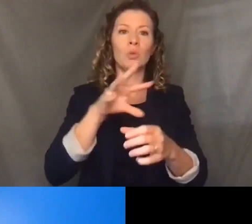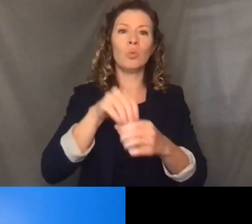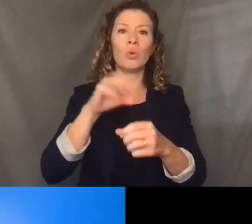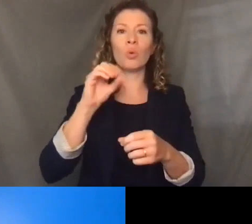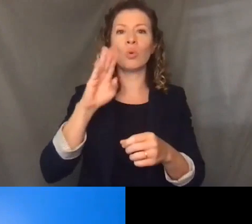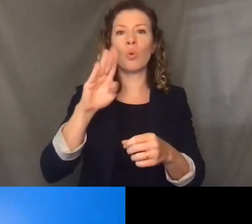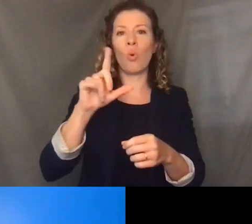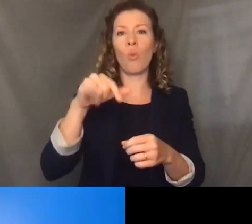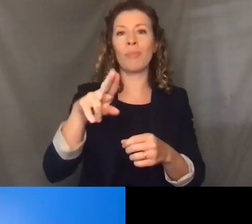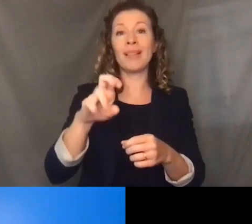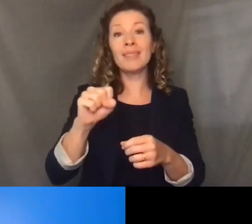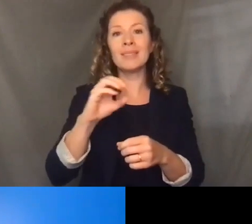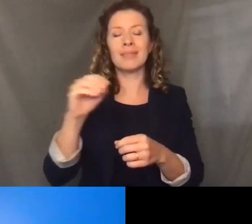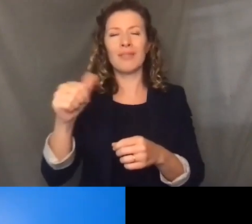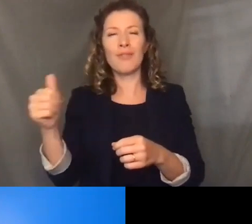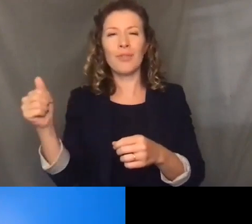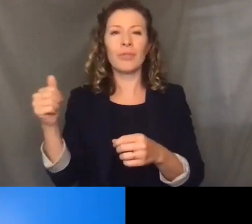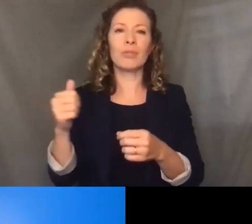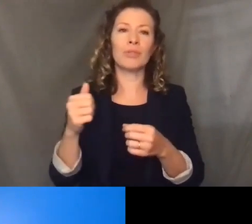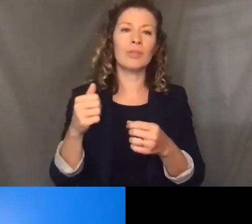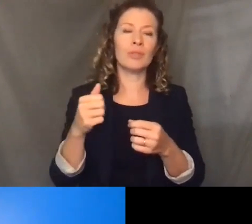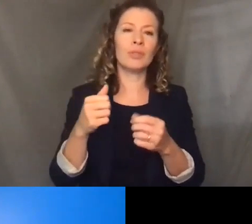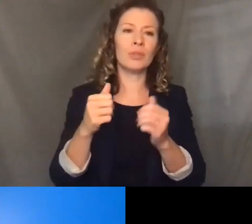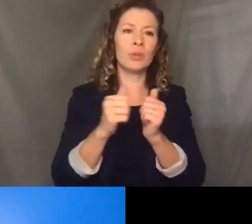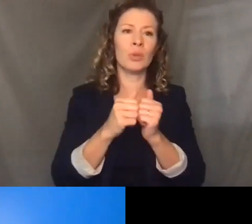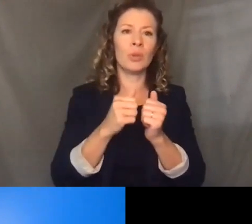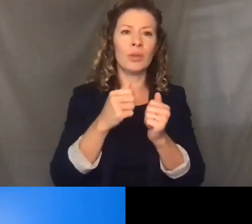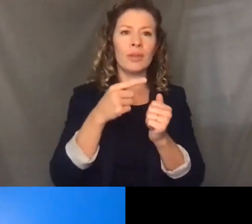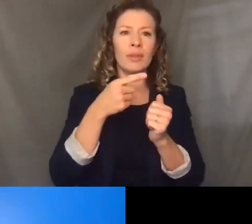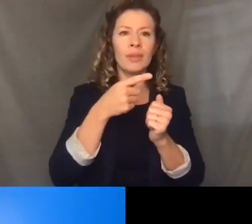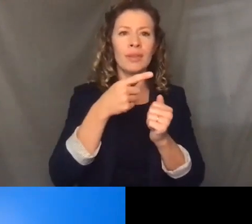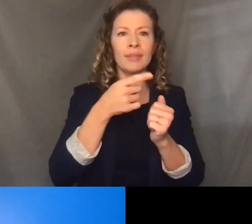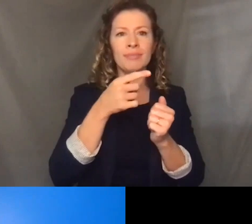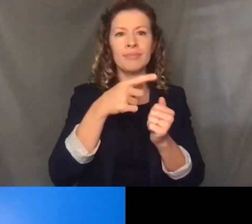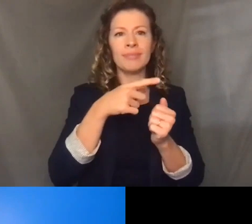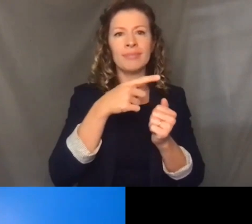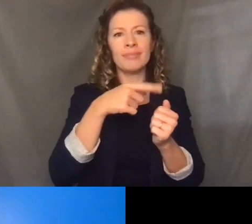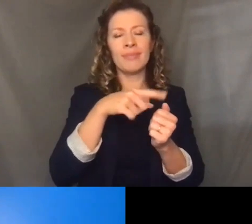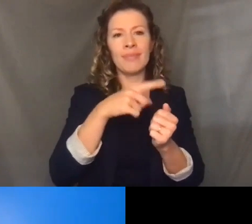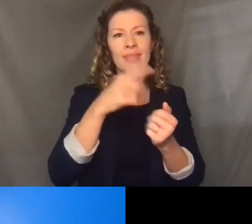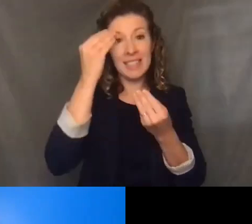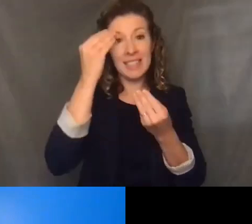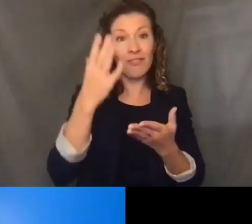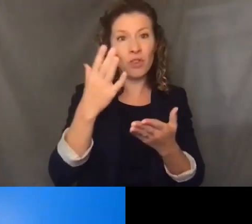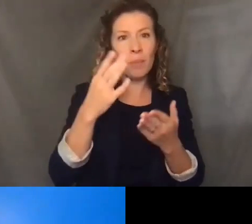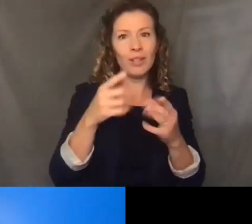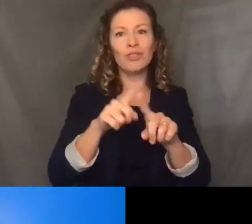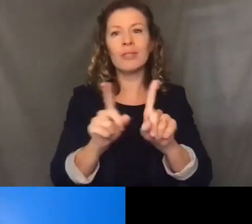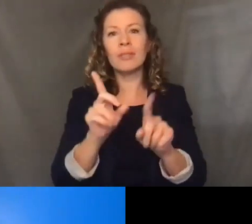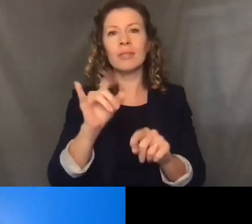others and this really the this confirmation divergence the clothing